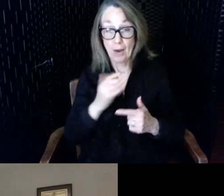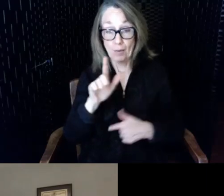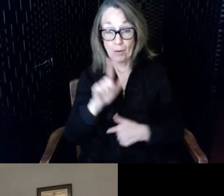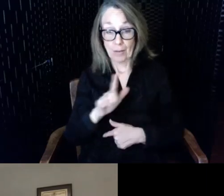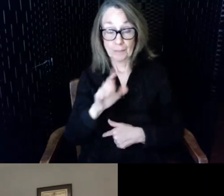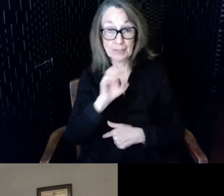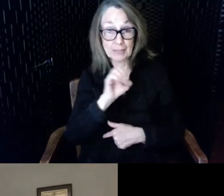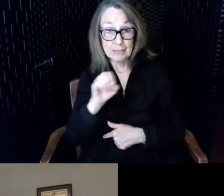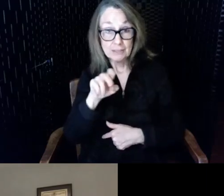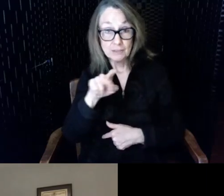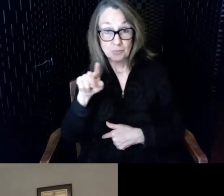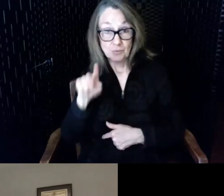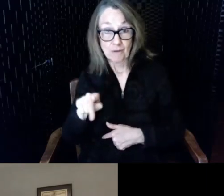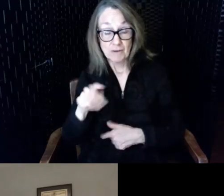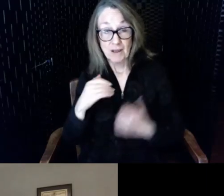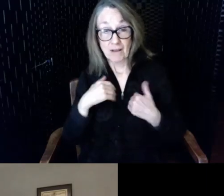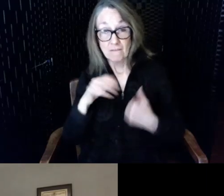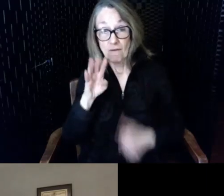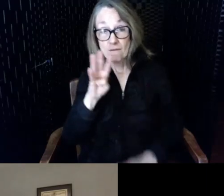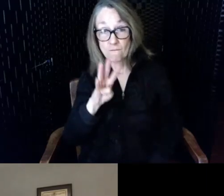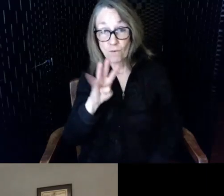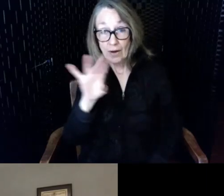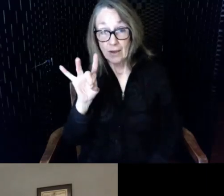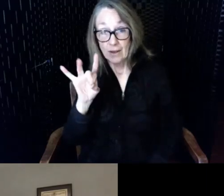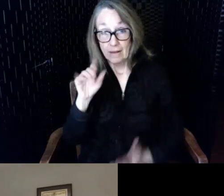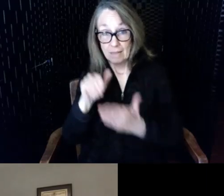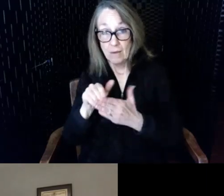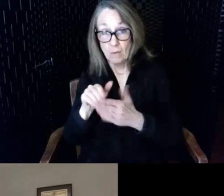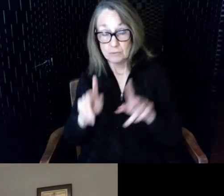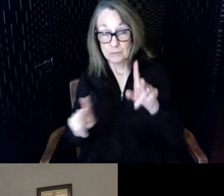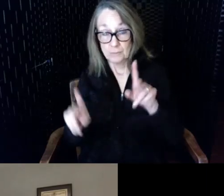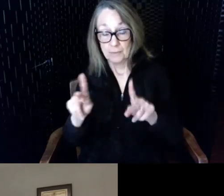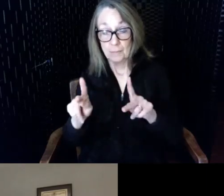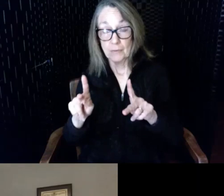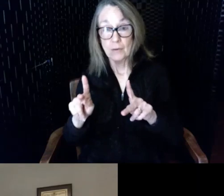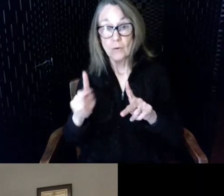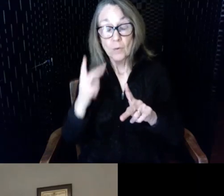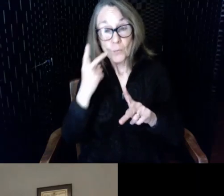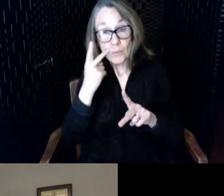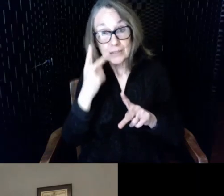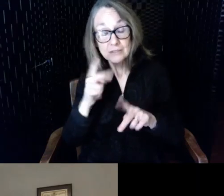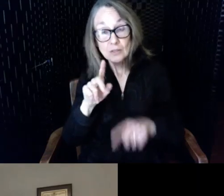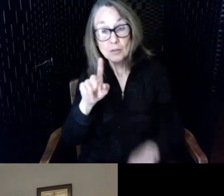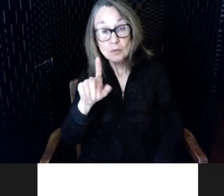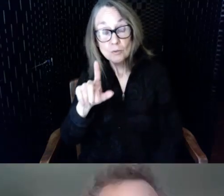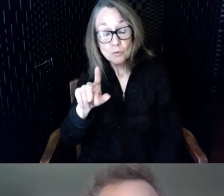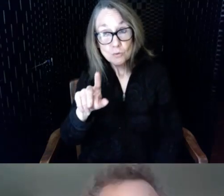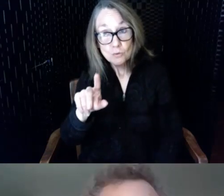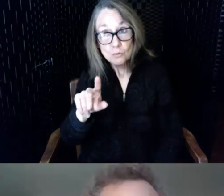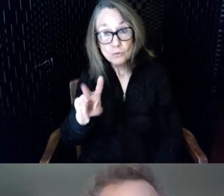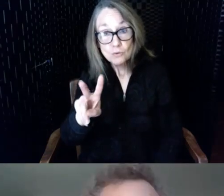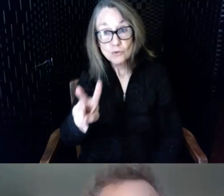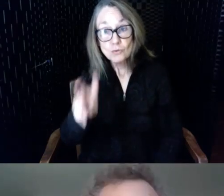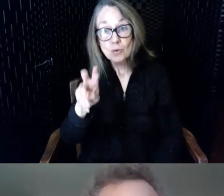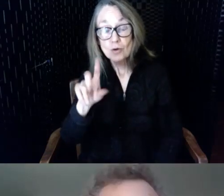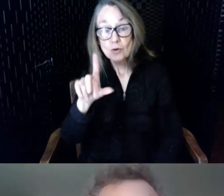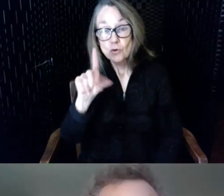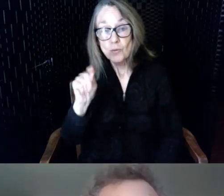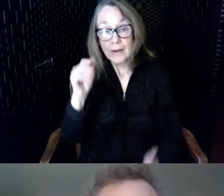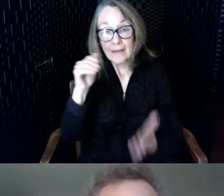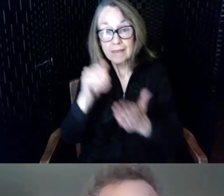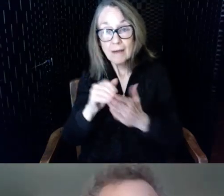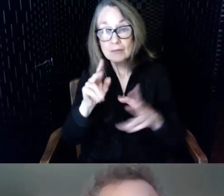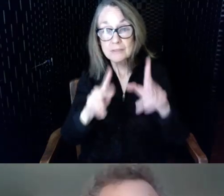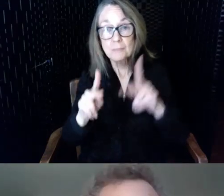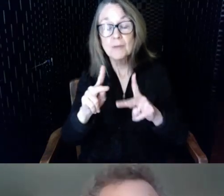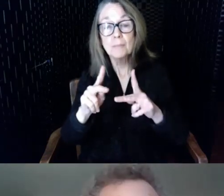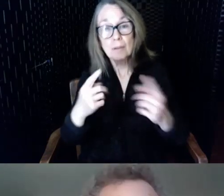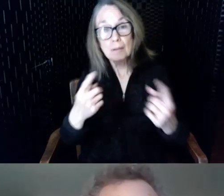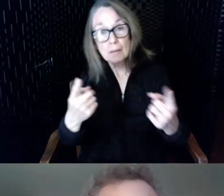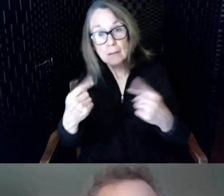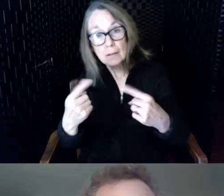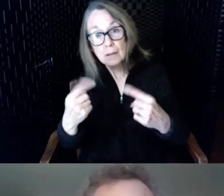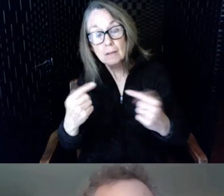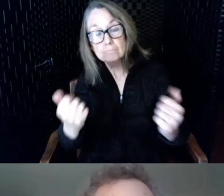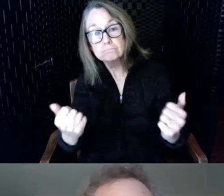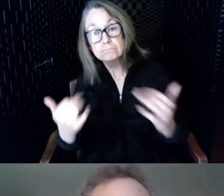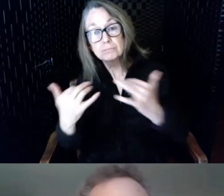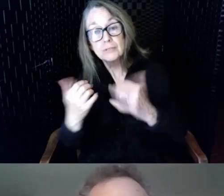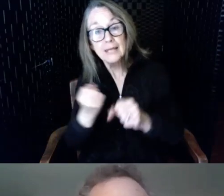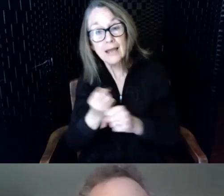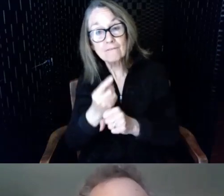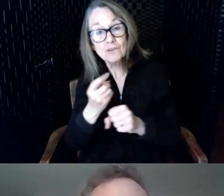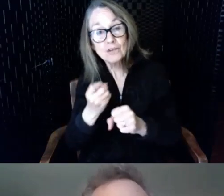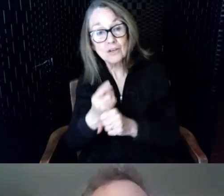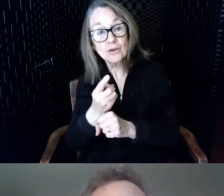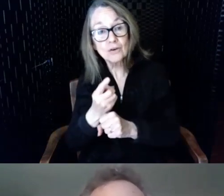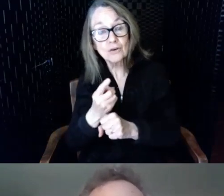48,000 people we see 220,000 people visit each year a year ago in 2018 when we